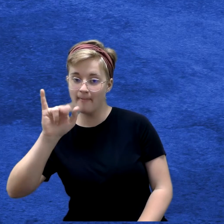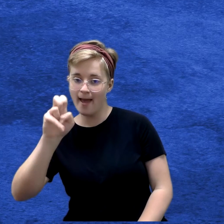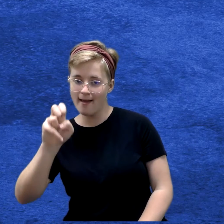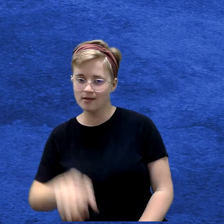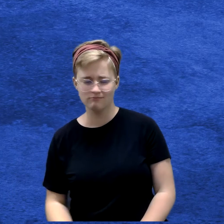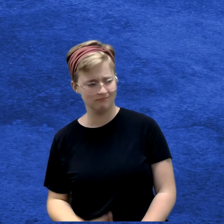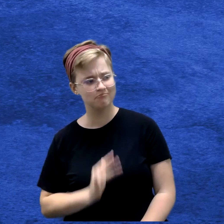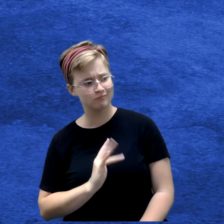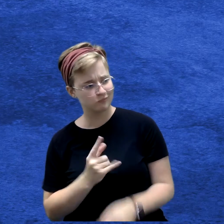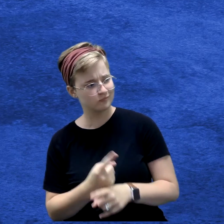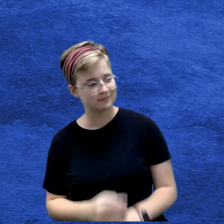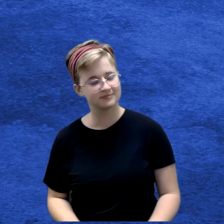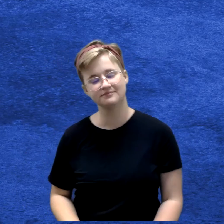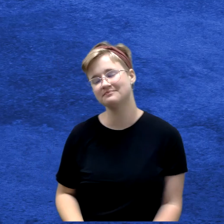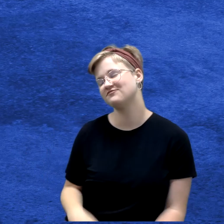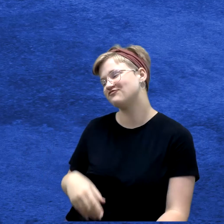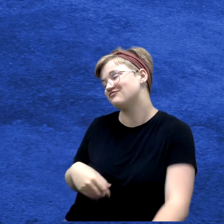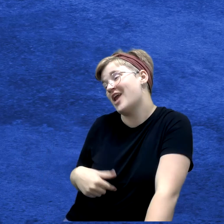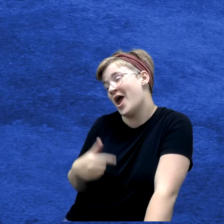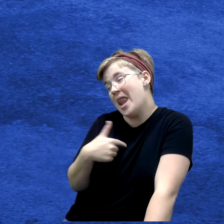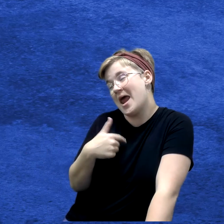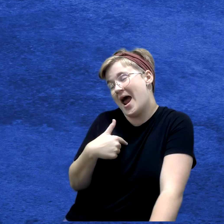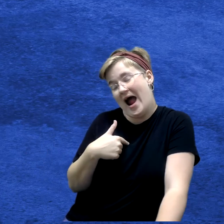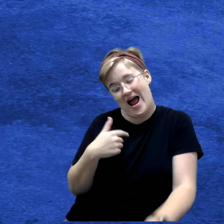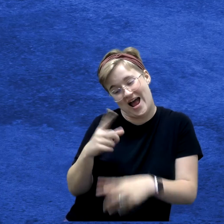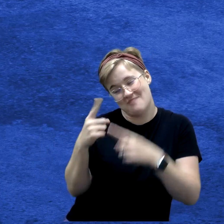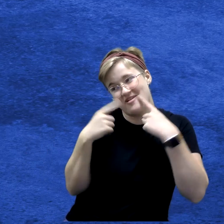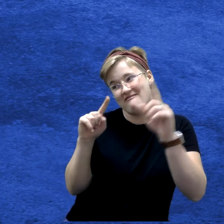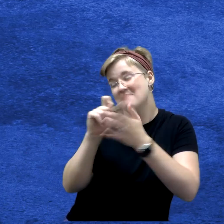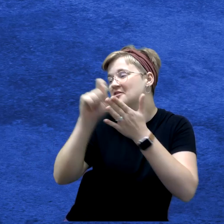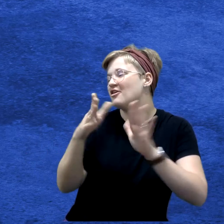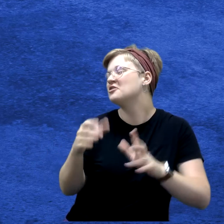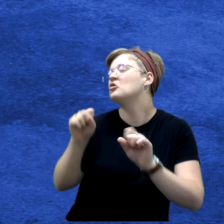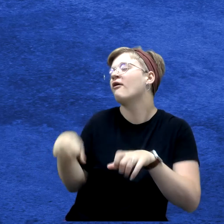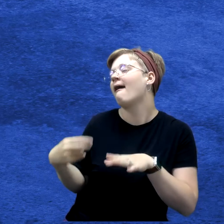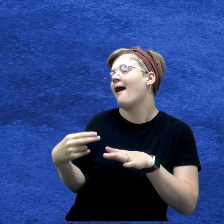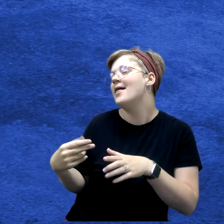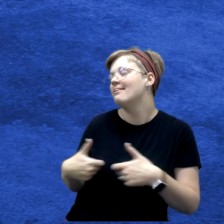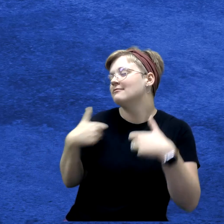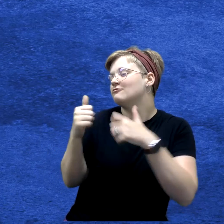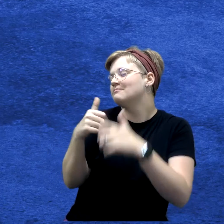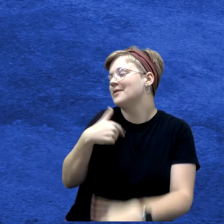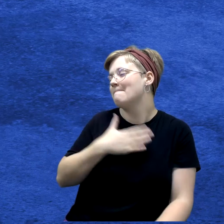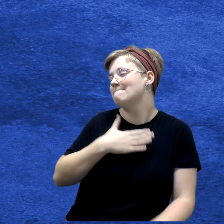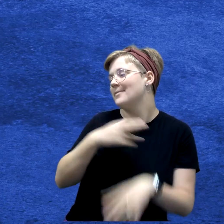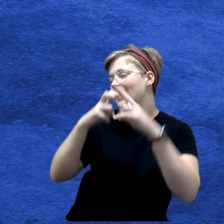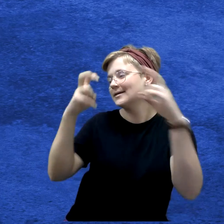“When I’m a famous writer you can live in my castle, Josh.” “No way.